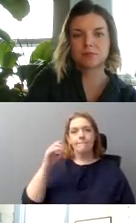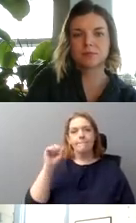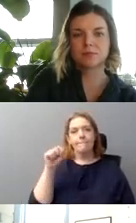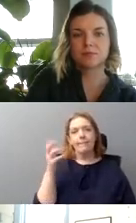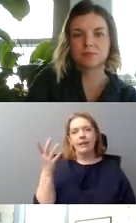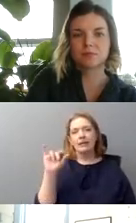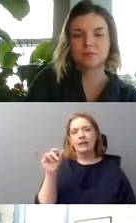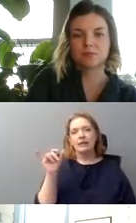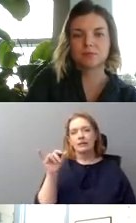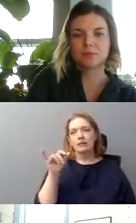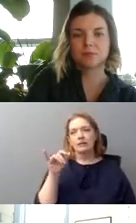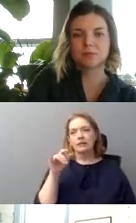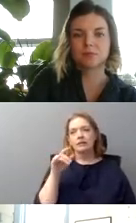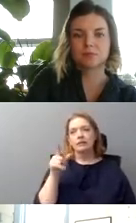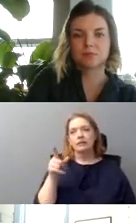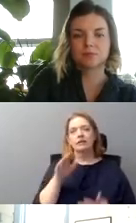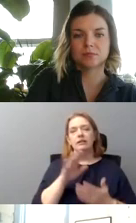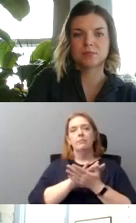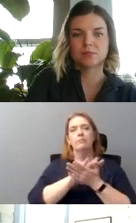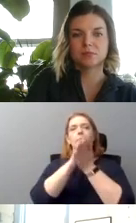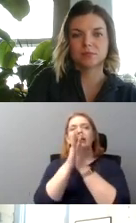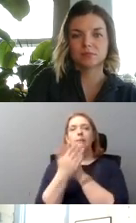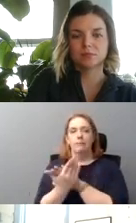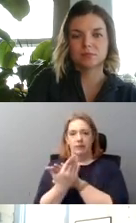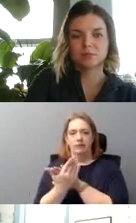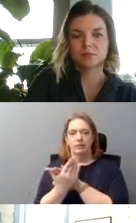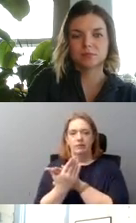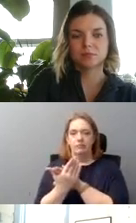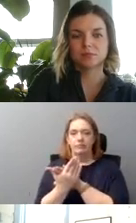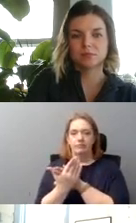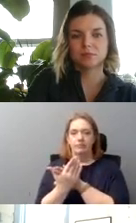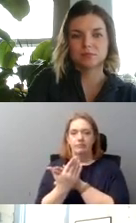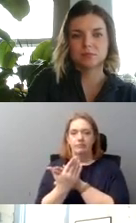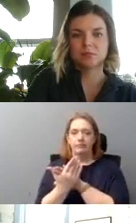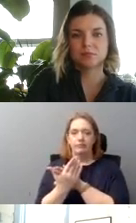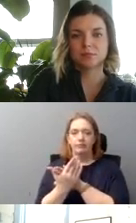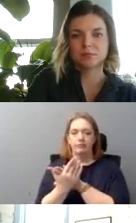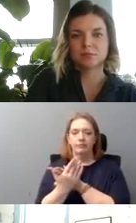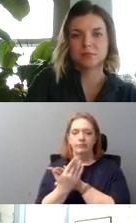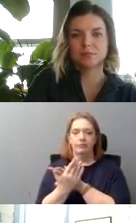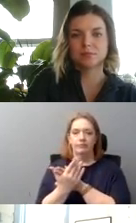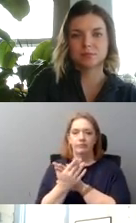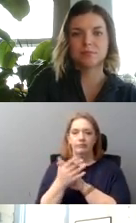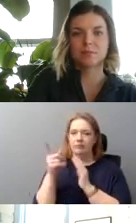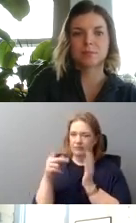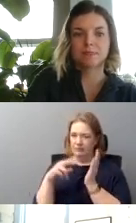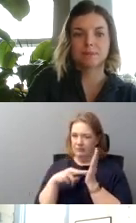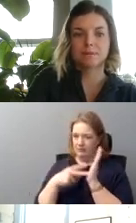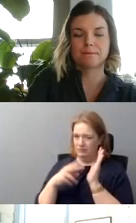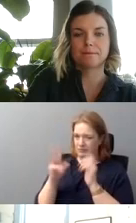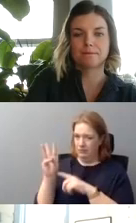it's kind of like becoming like, I mean are we speaking about Wilson or about this position?